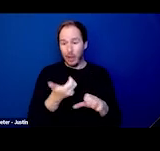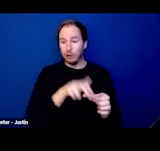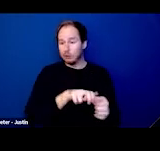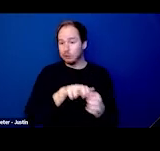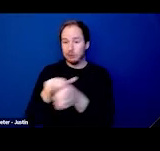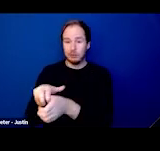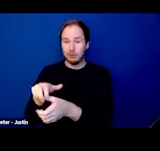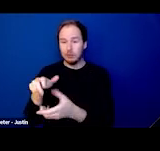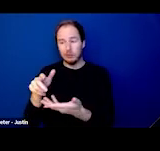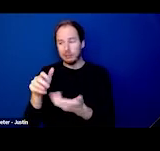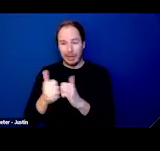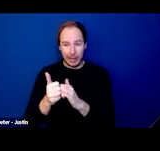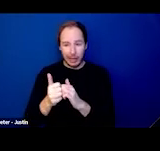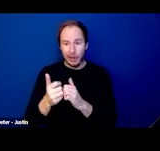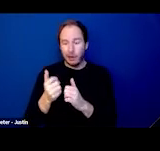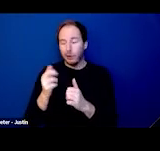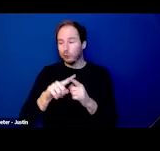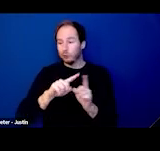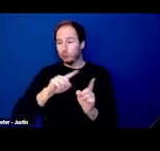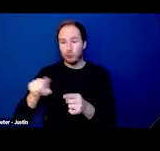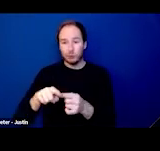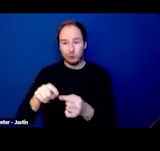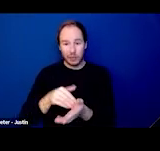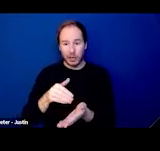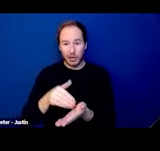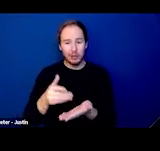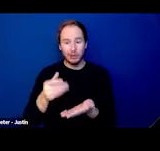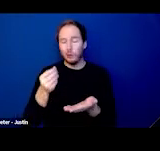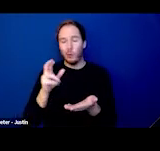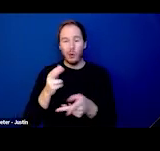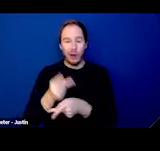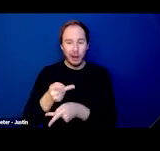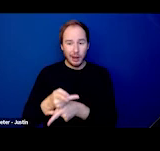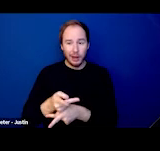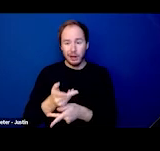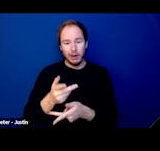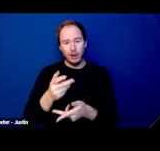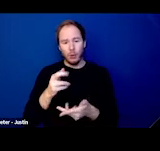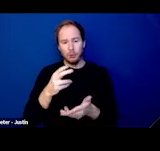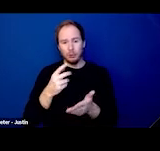like traditional providers. And also it can just be difficult to know what the options are in the first place,